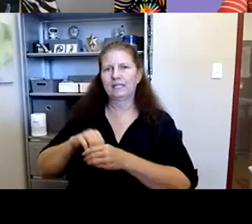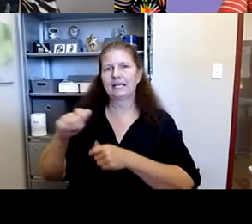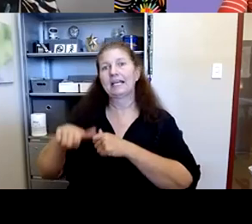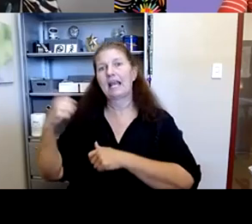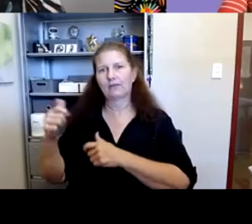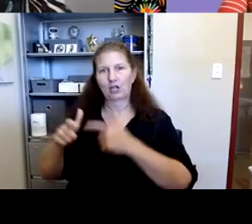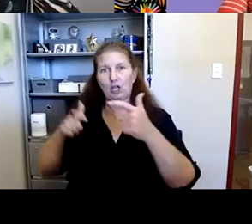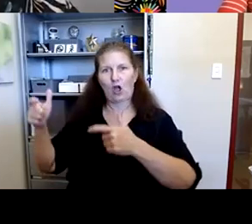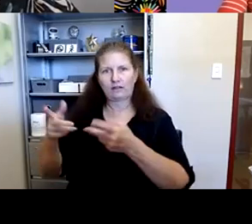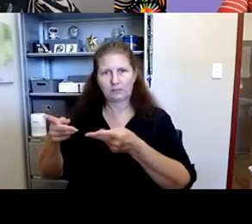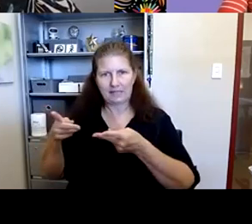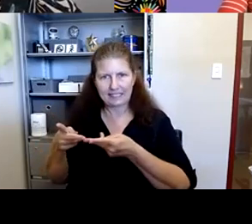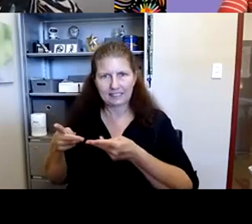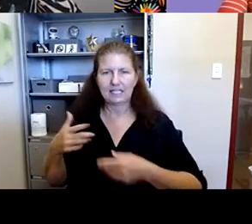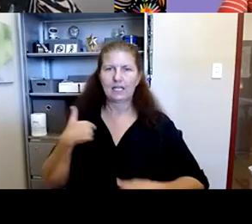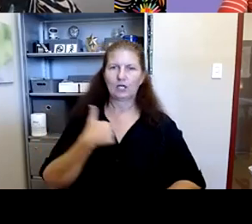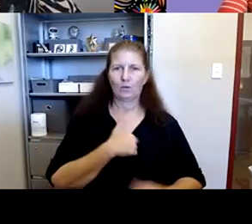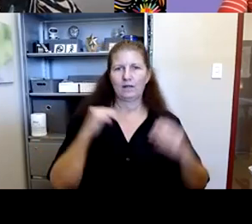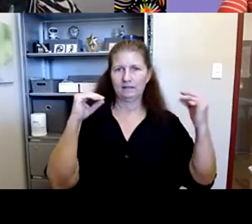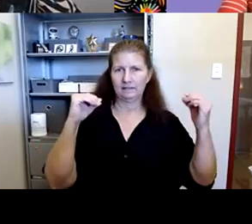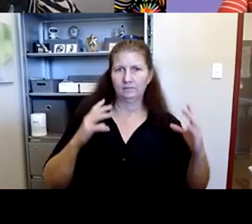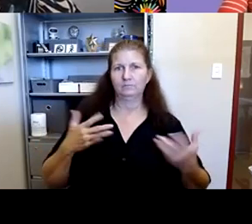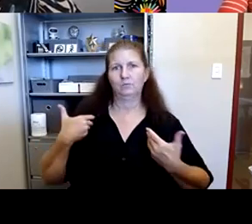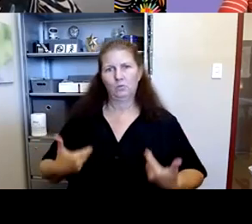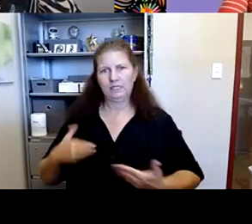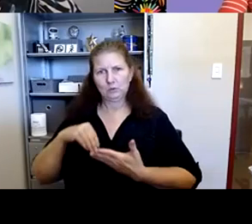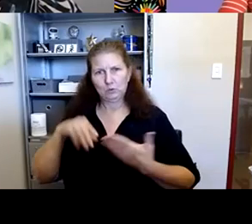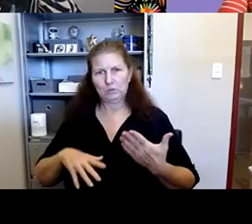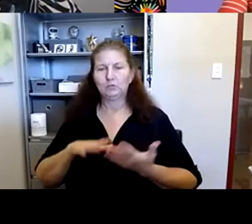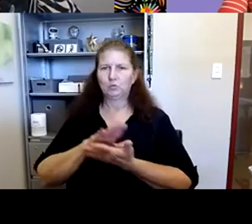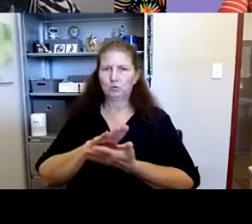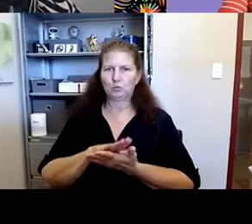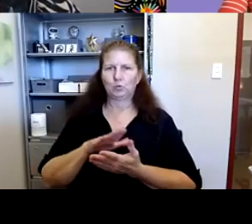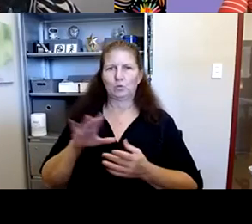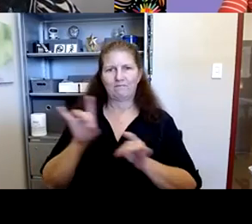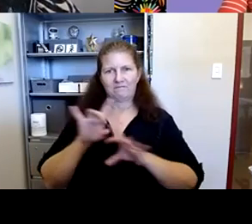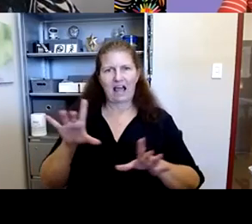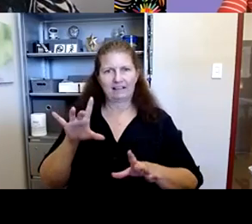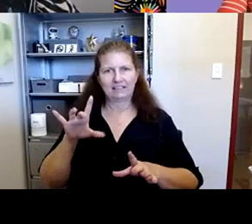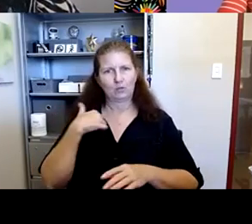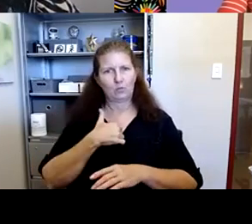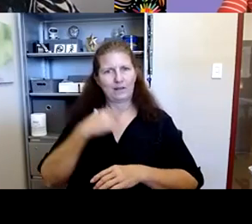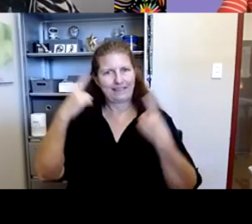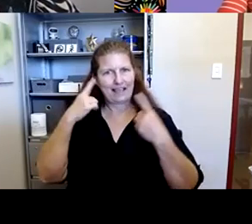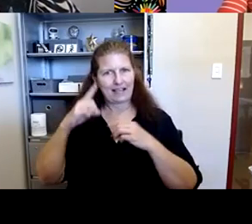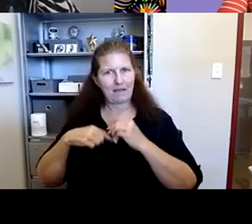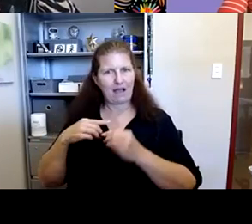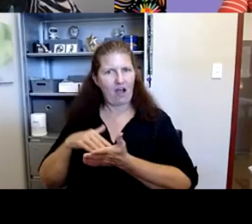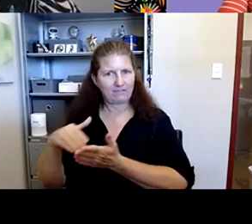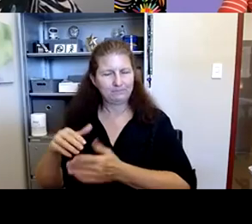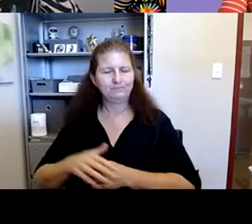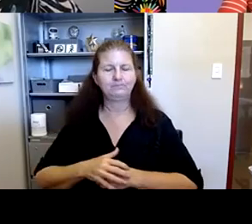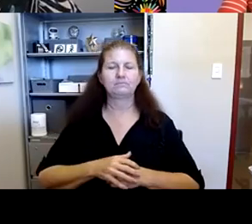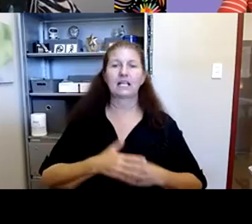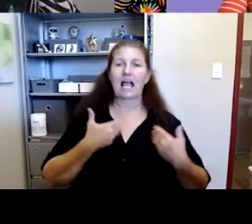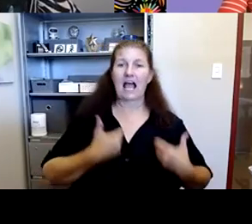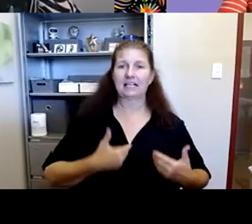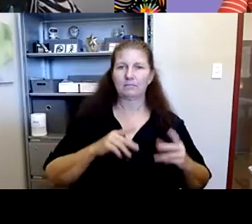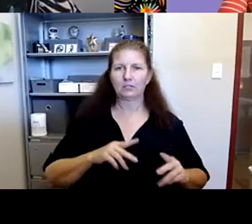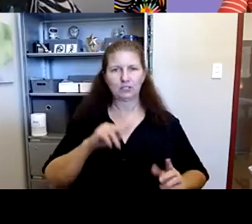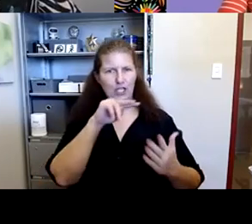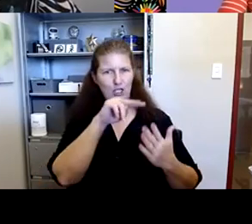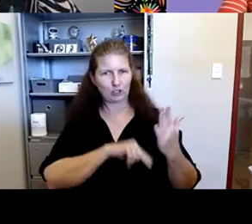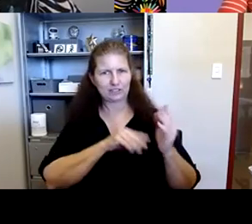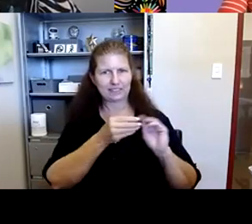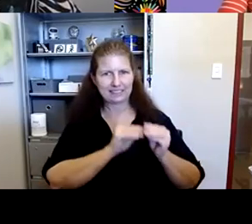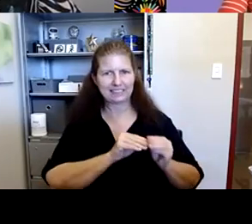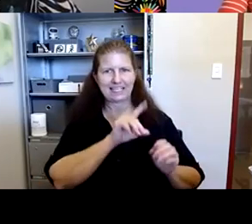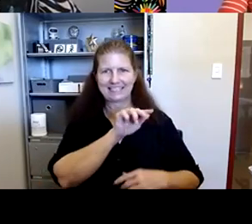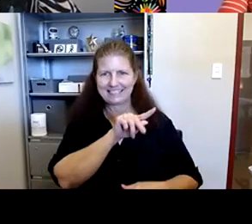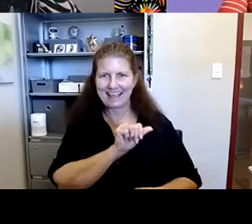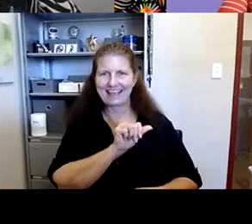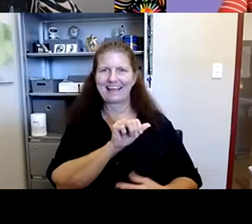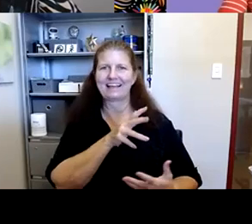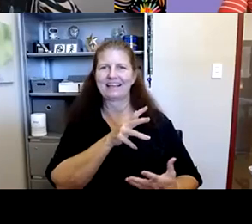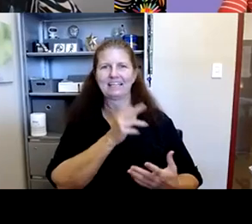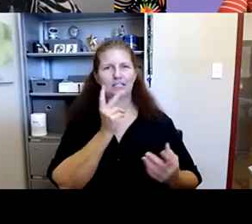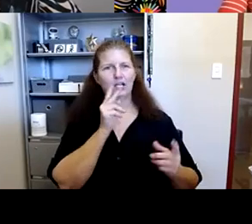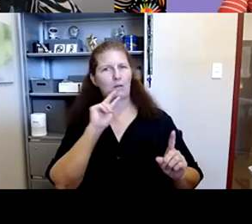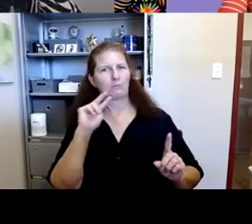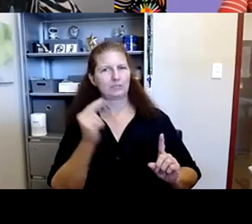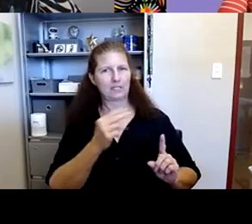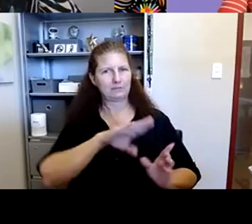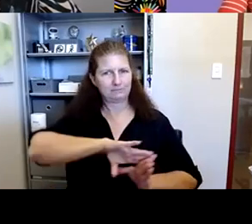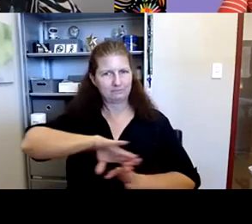Tobias Smith: So, of course, as as teachers and students uh school violence is on our brains, and I uh i'm curious about two things. First, as someone who looks at this data a lot. If you could talk to us about um perception aside, the relative risk